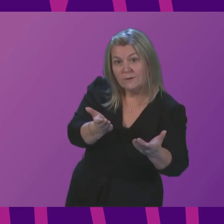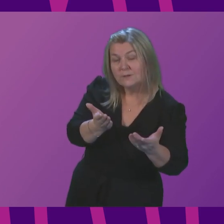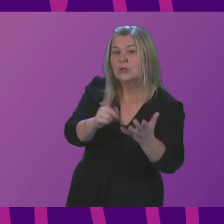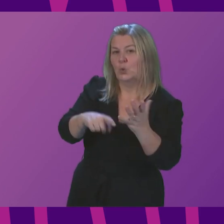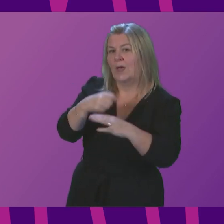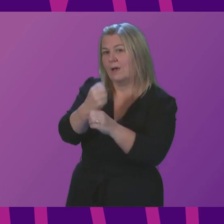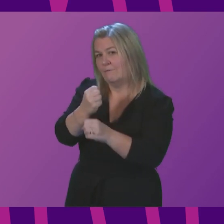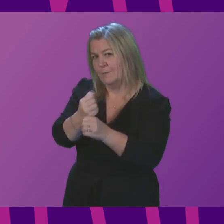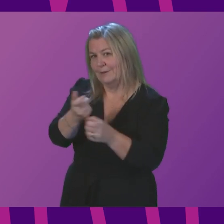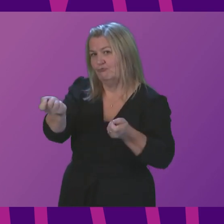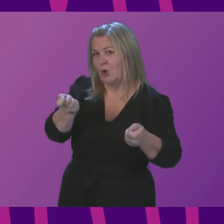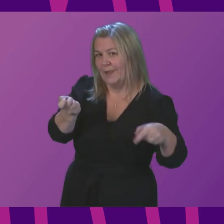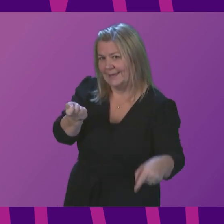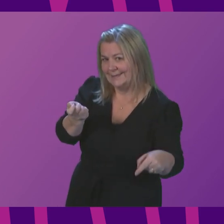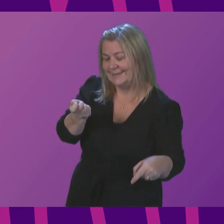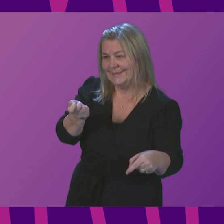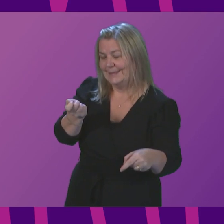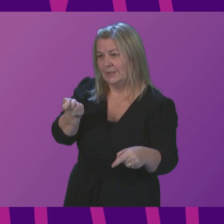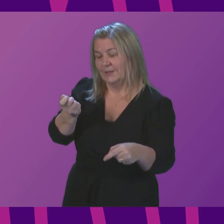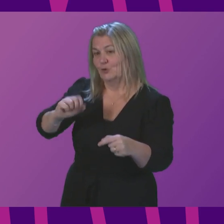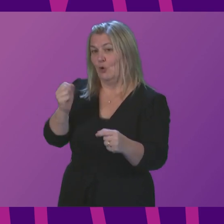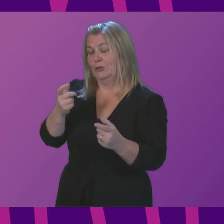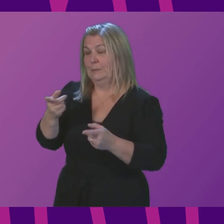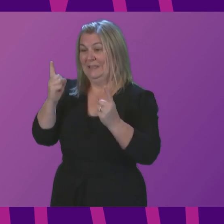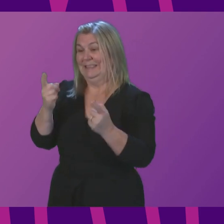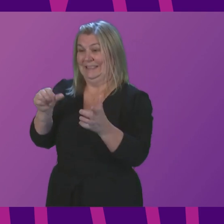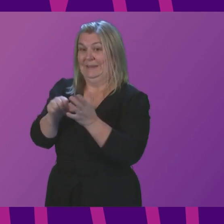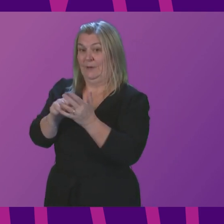Scottish ministers are therefore restricted in our intervention. However, we regularly